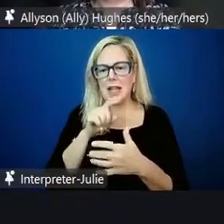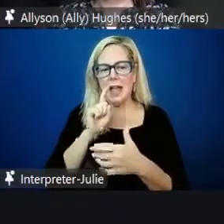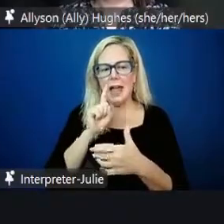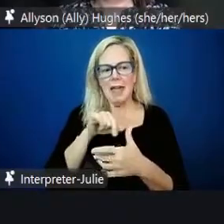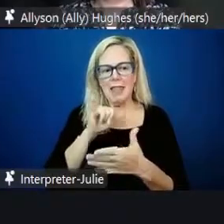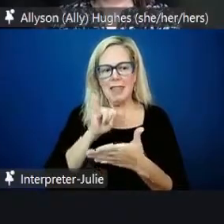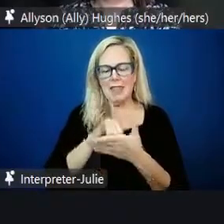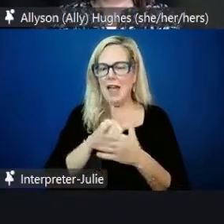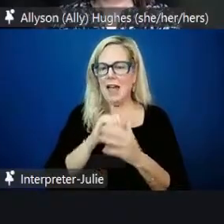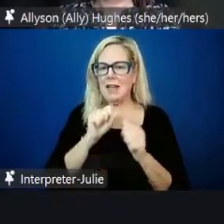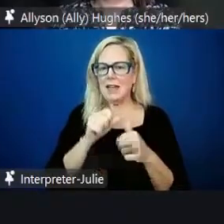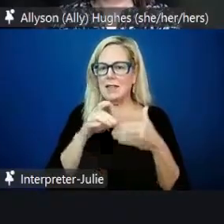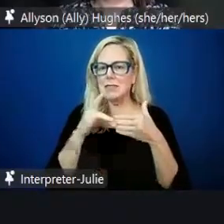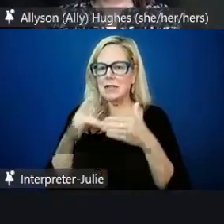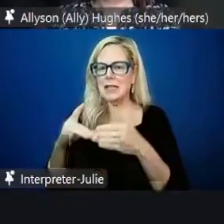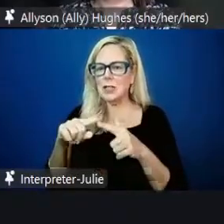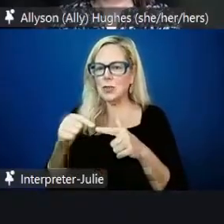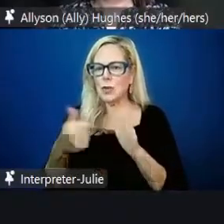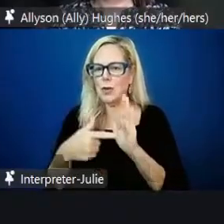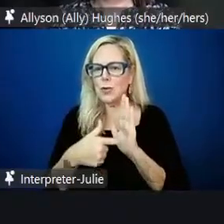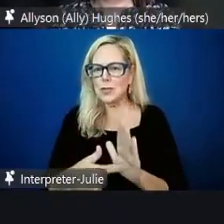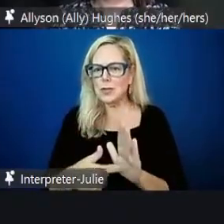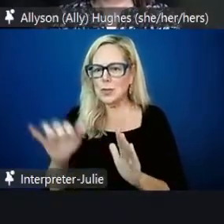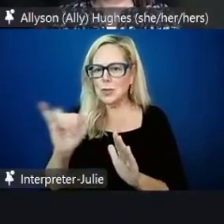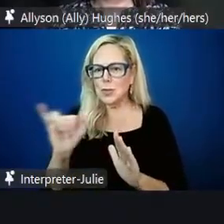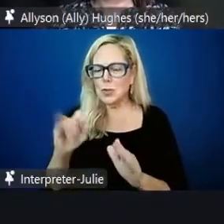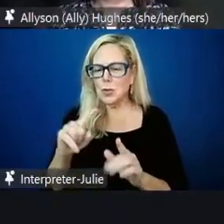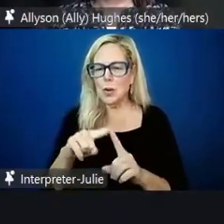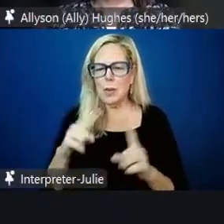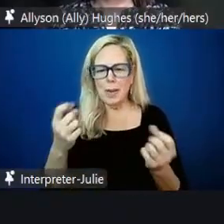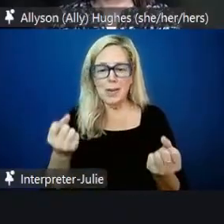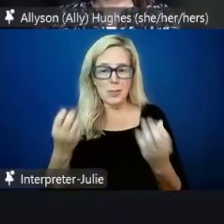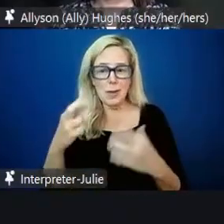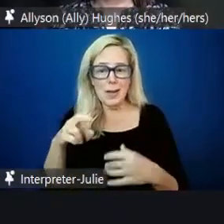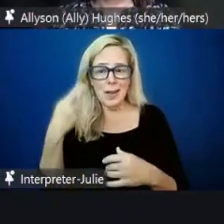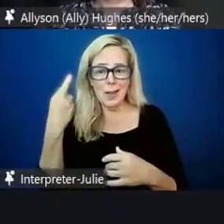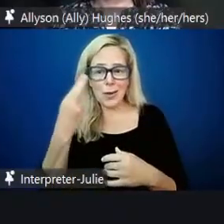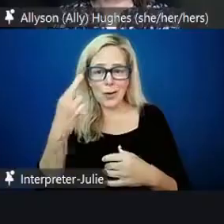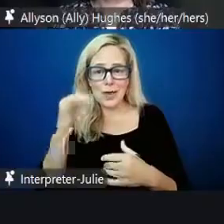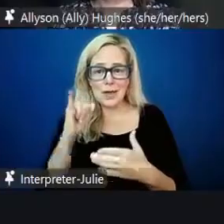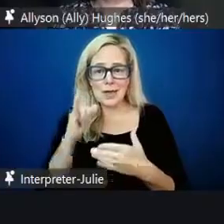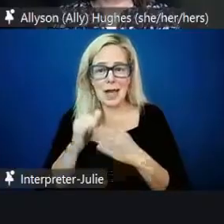there are also lots of other reasons that a person with diabetes might be showing up to your clinic.